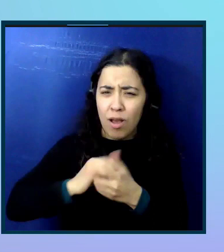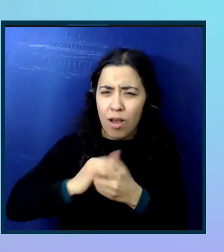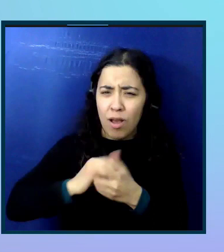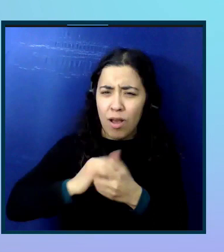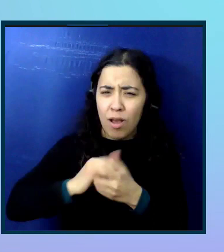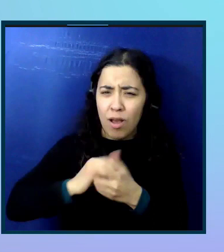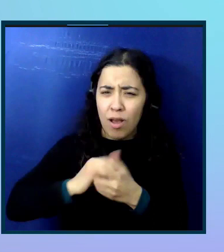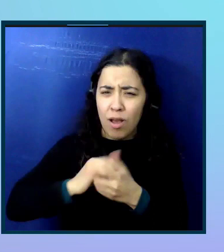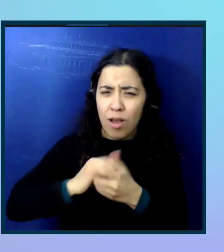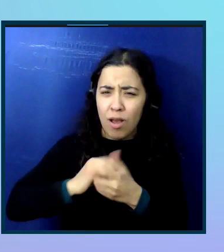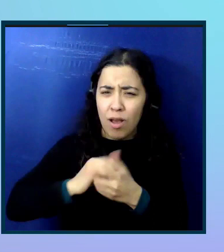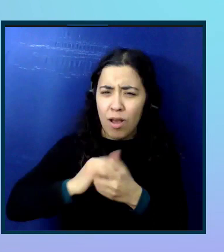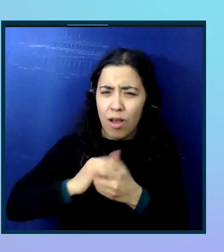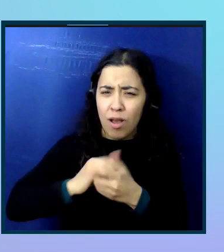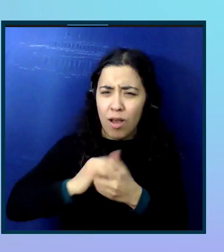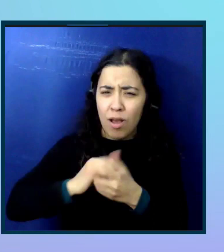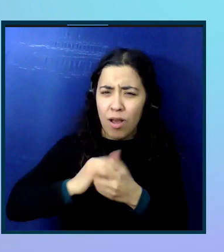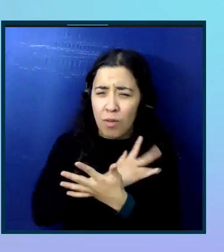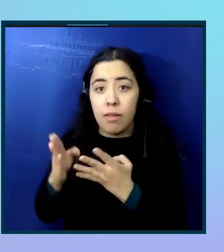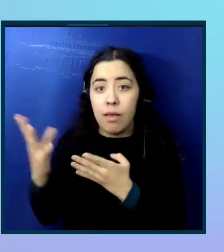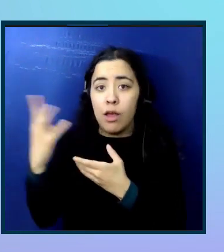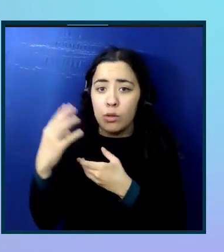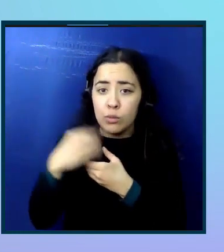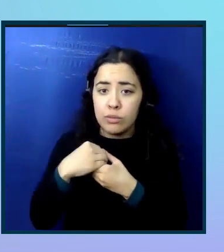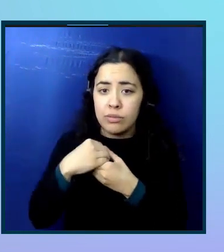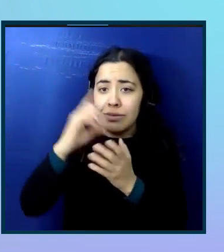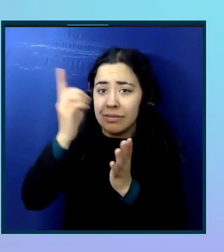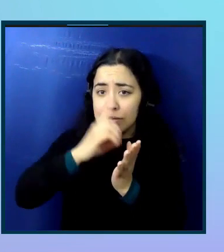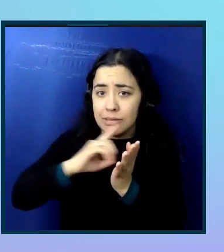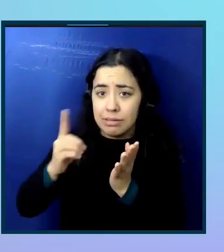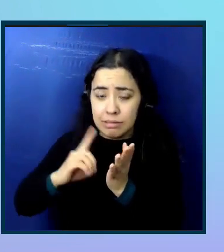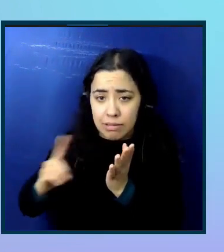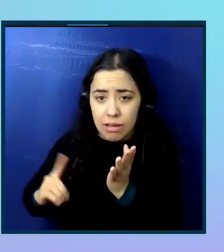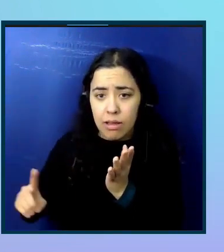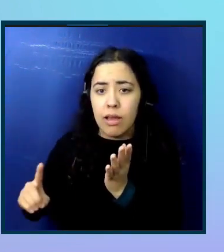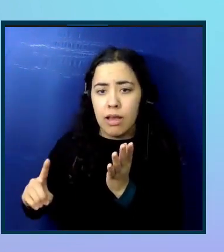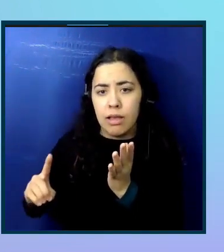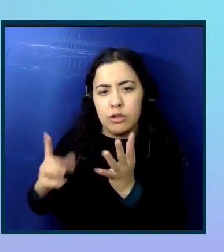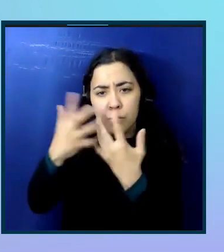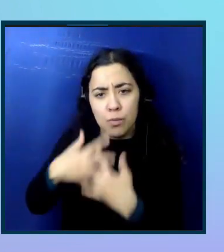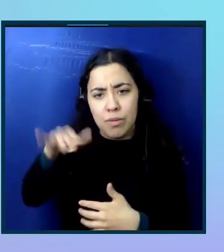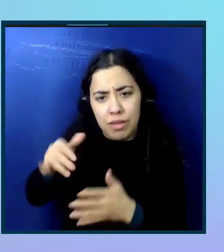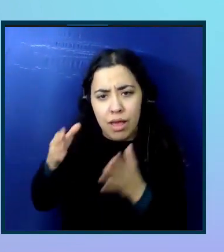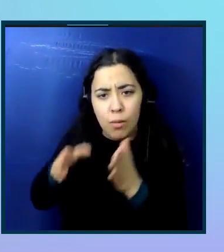from Inclusive Design and it's suppose to be working that way. And so on.